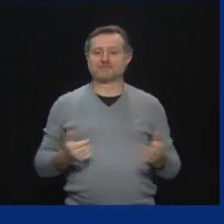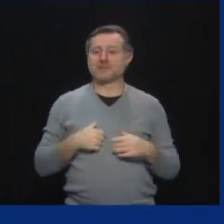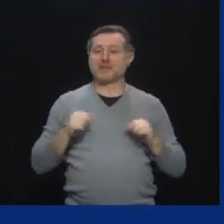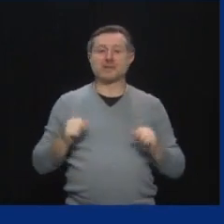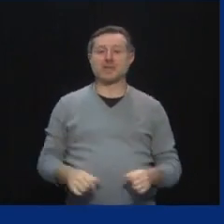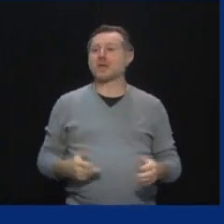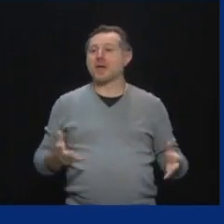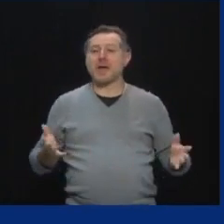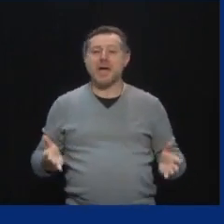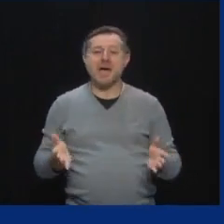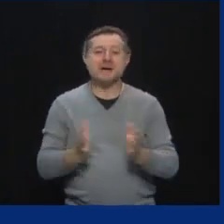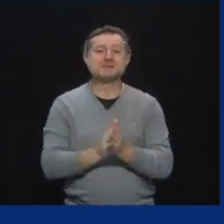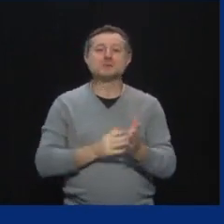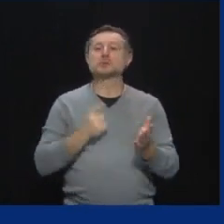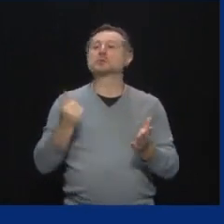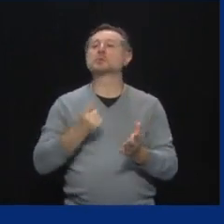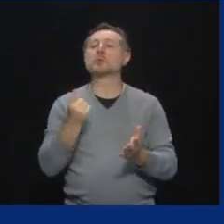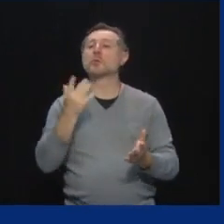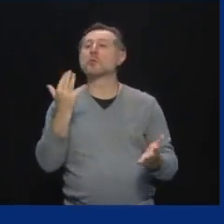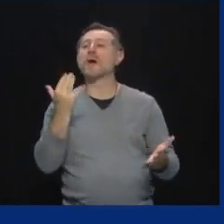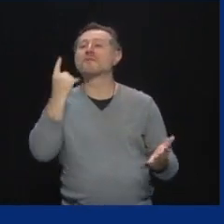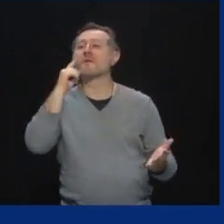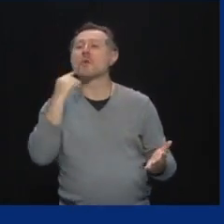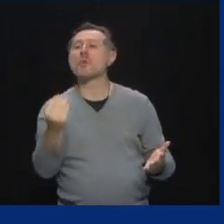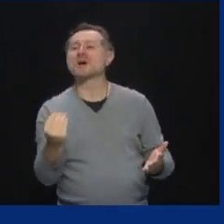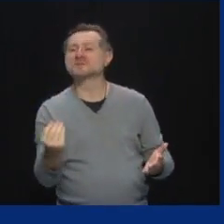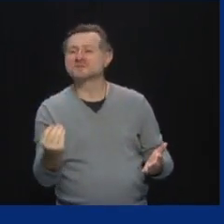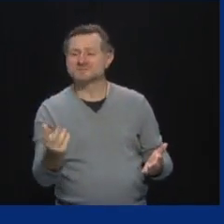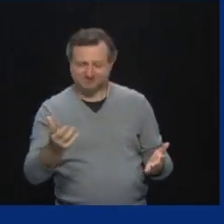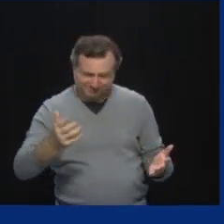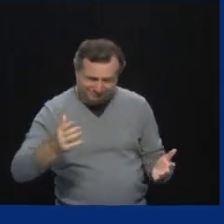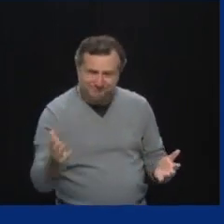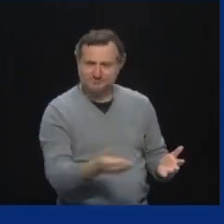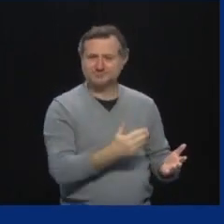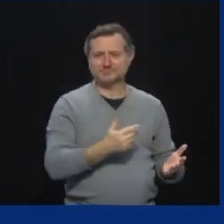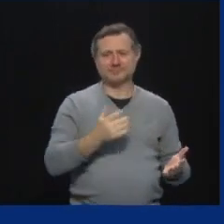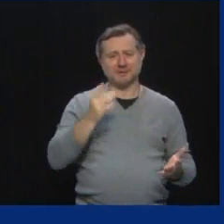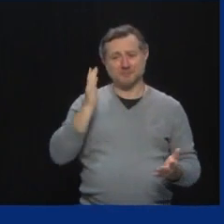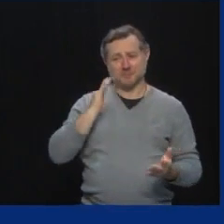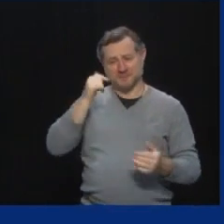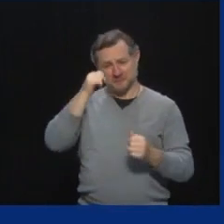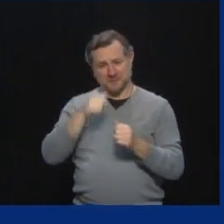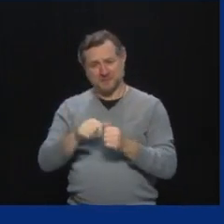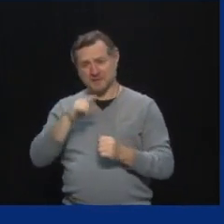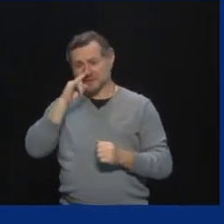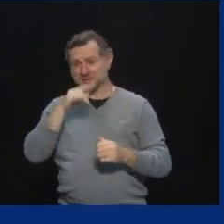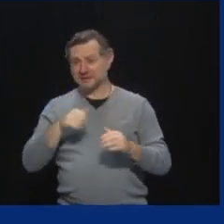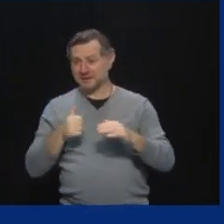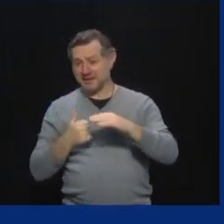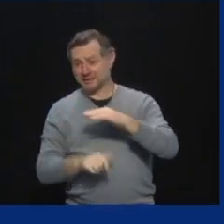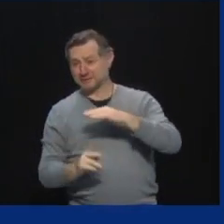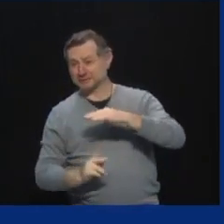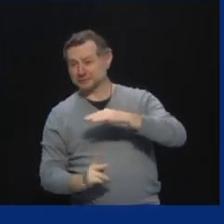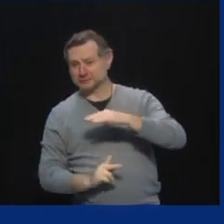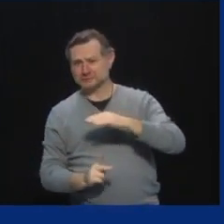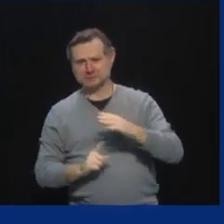this. Your kids needed this vaccination in order to enter kindergarten and they should be getting flu shots. And there's a lot of other ways that we can